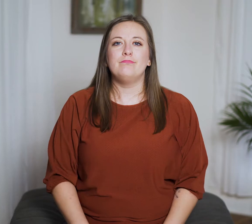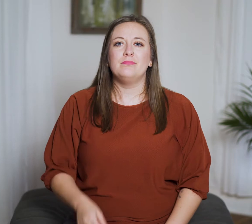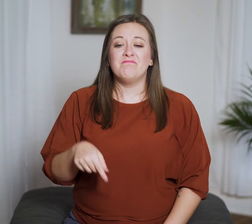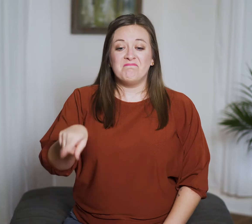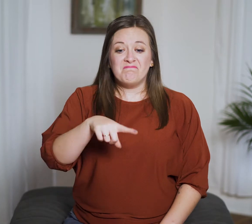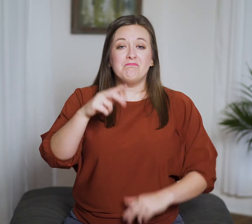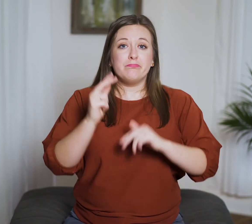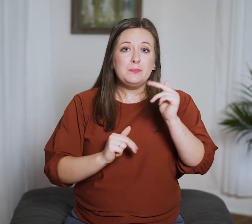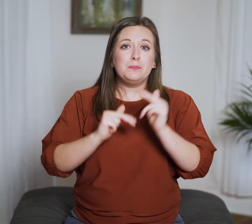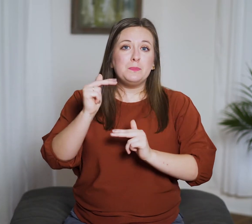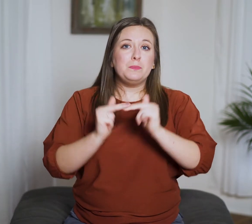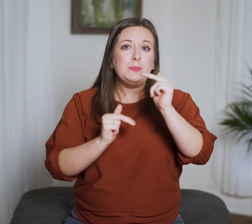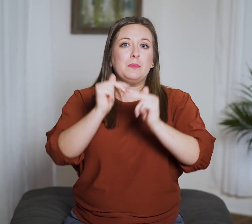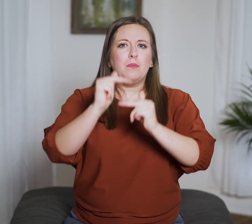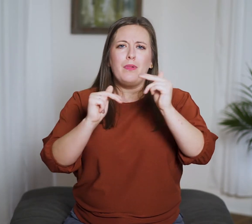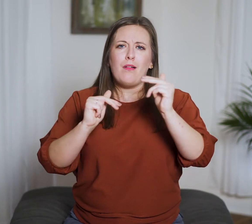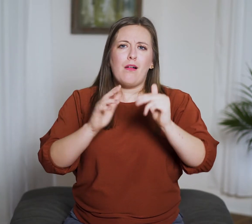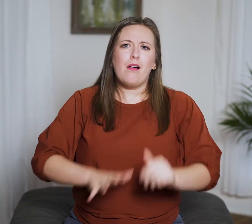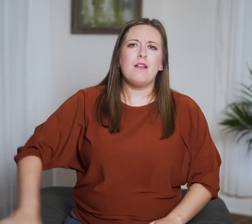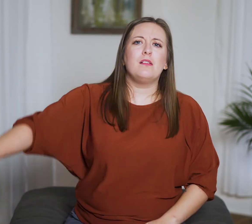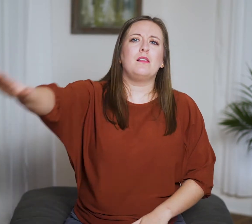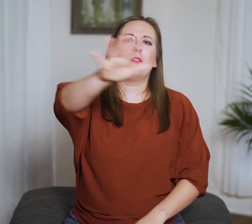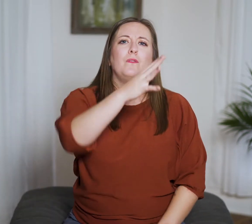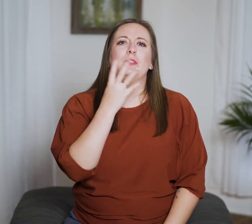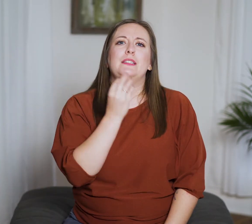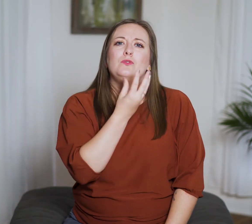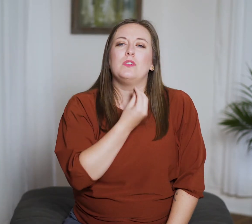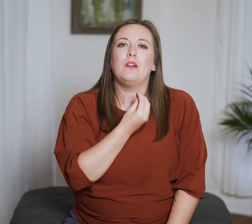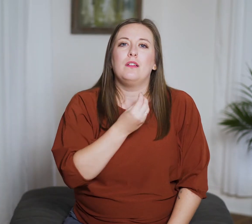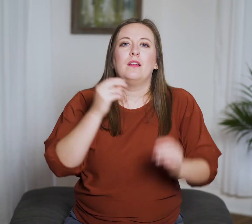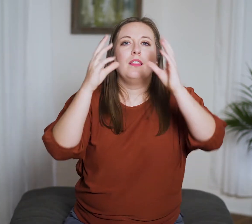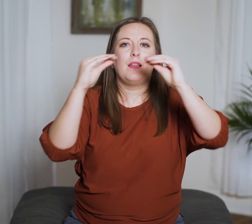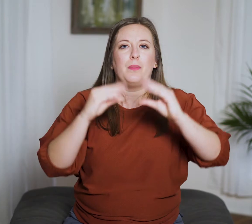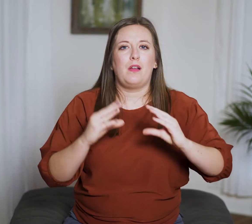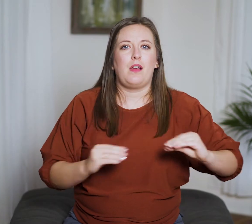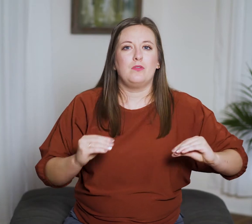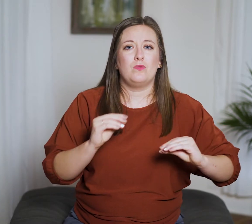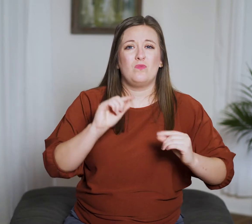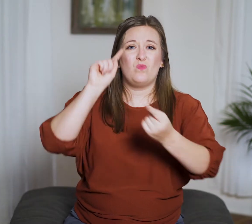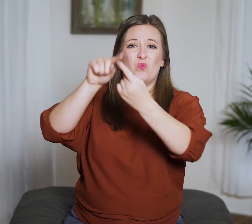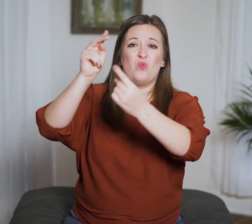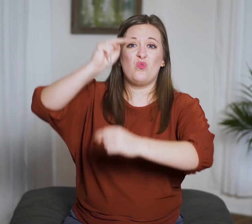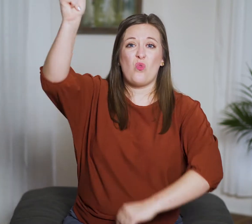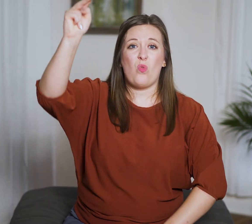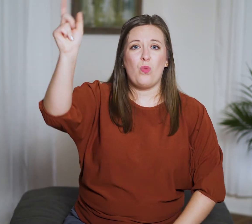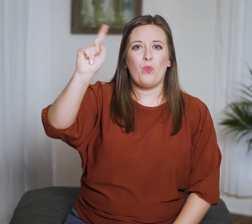They build things all throughout Israel and Lebanon to the north,